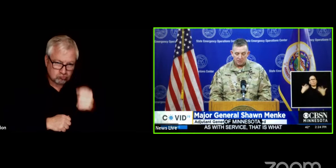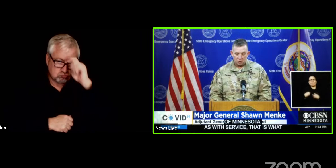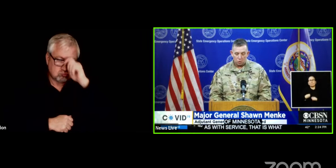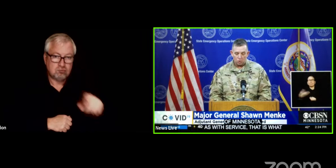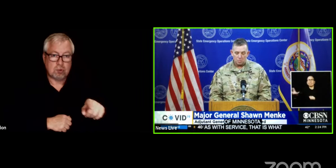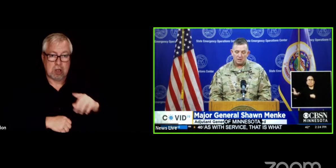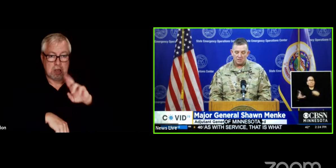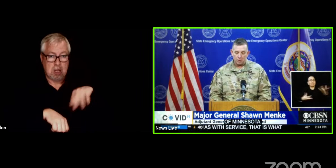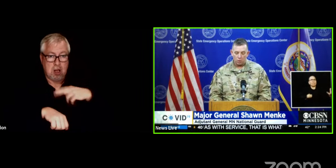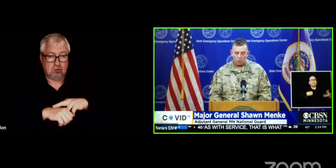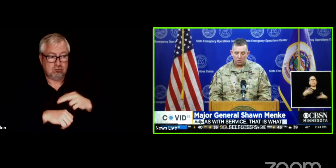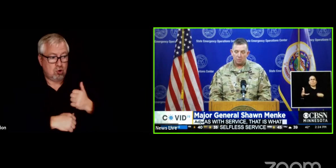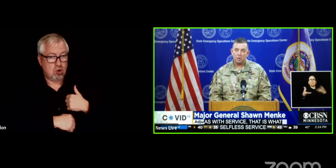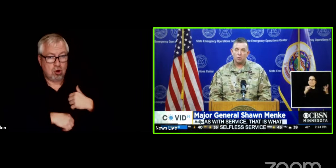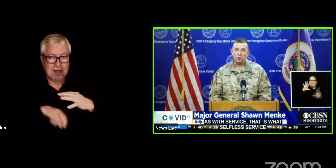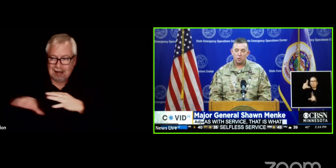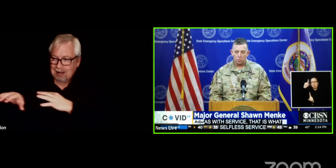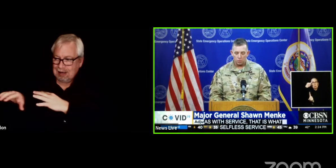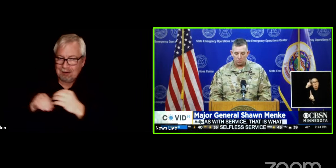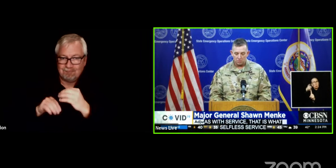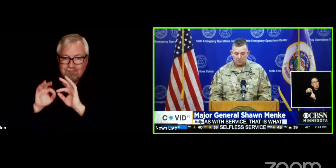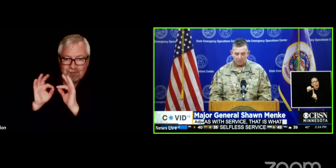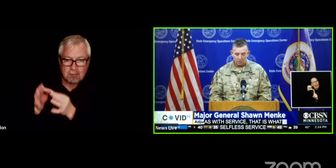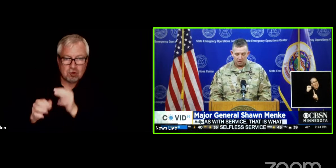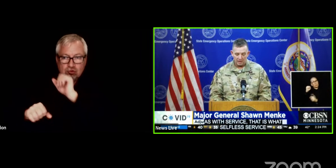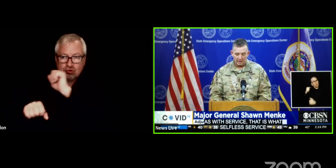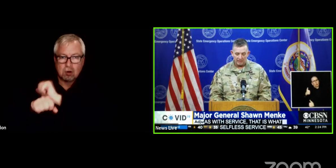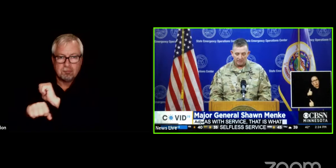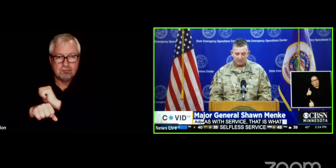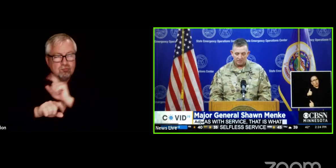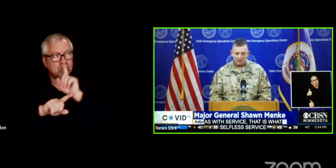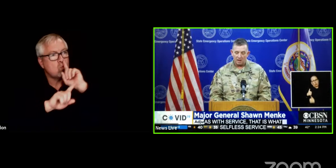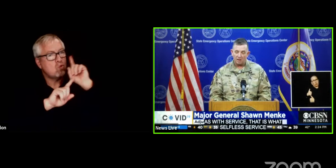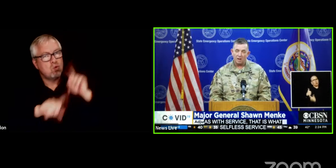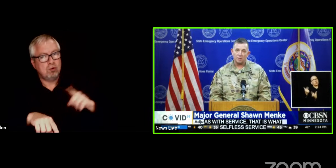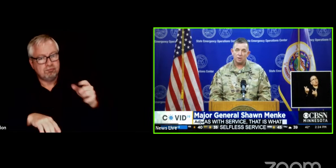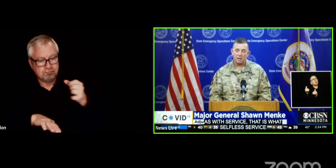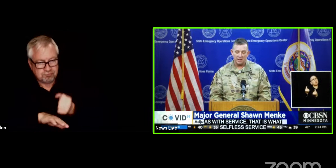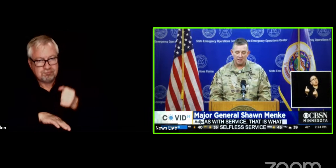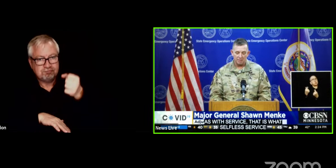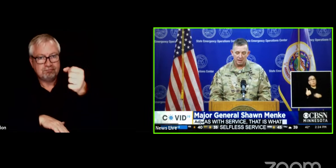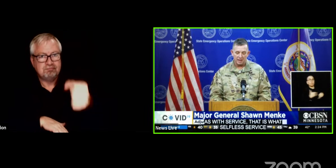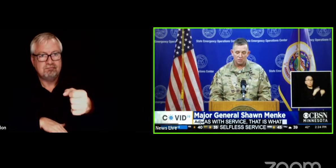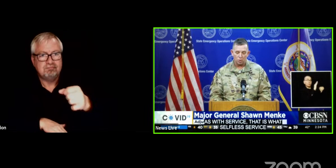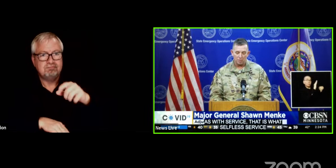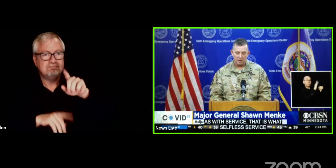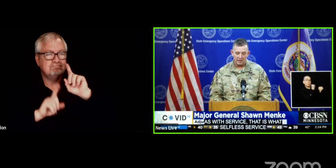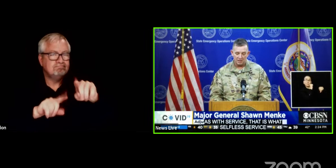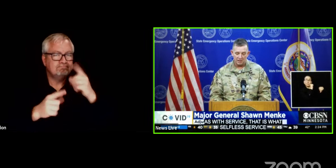AND SCHOOLS BECAUSE THEY WERE ORDERED TO FILL CRITICAL ROLES IN THE FRONT -- ALONG THE FRONT LINE IN THE FIGHT AGAINST COVID-19